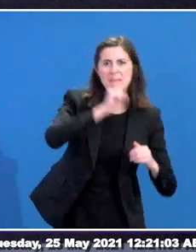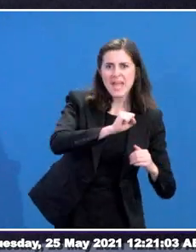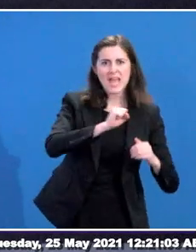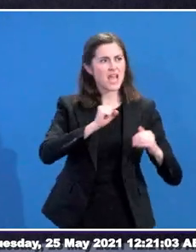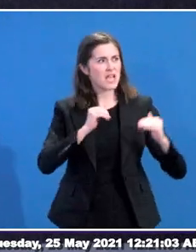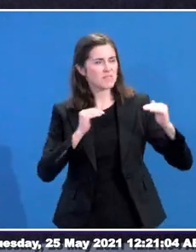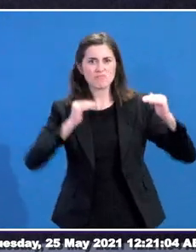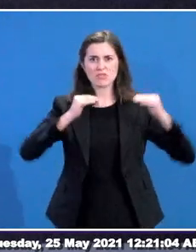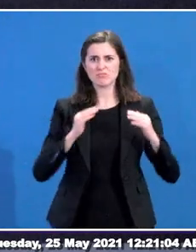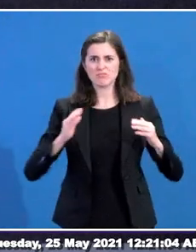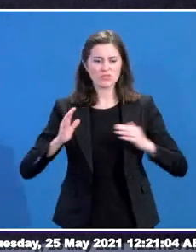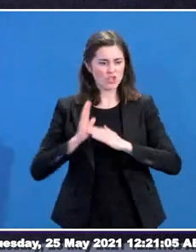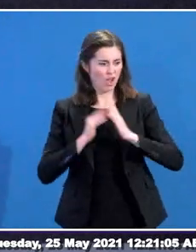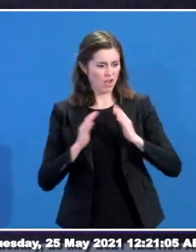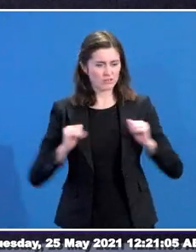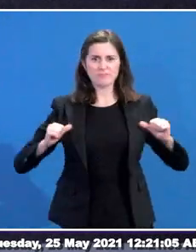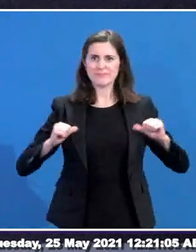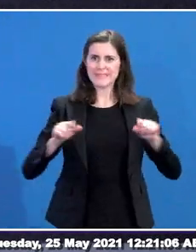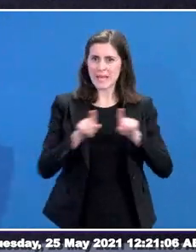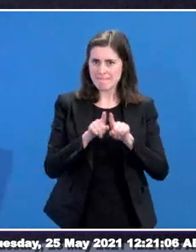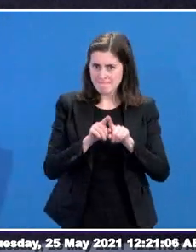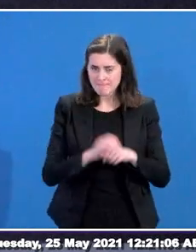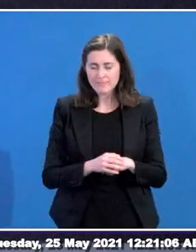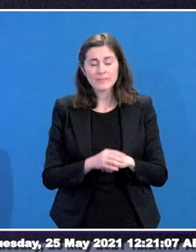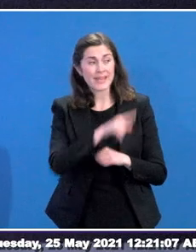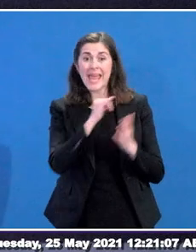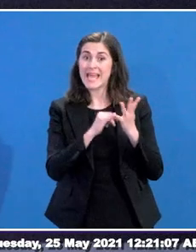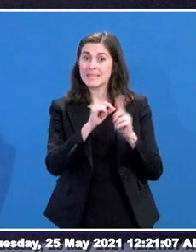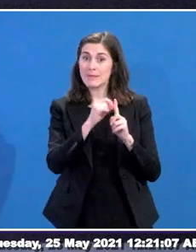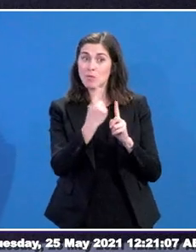And bringing SP1 into the home, I thought, you know,